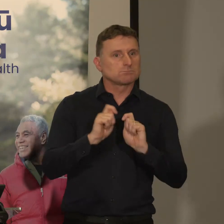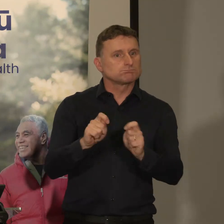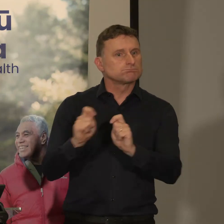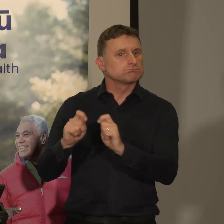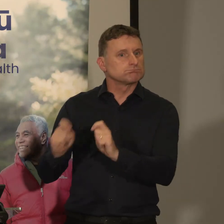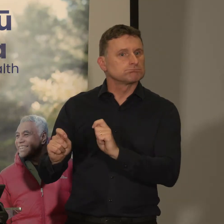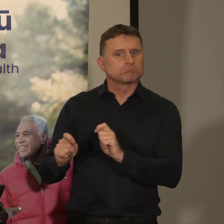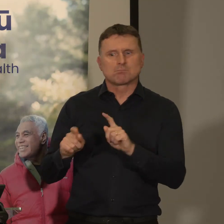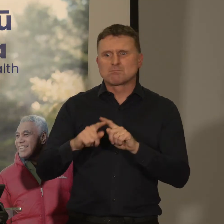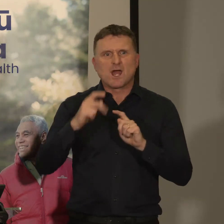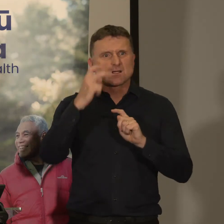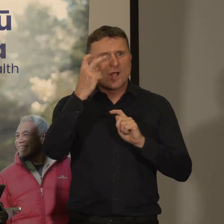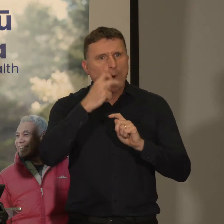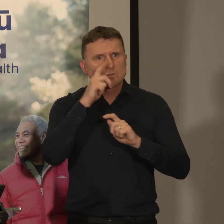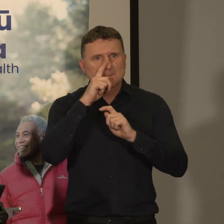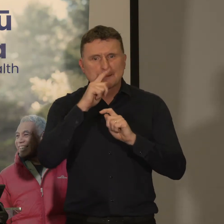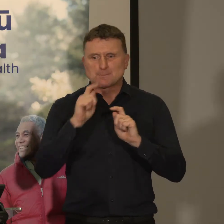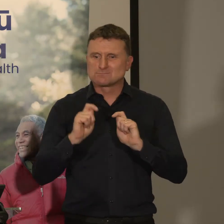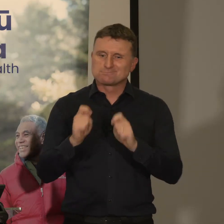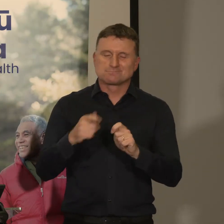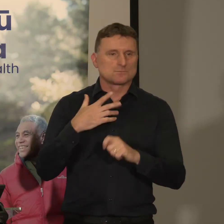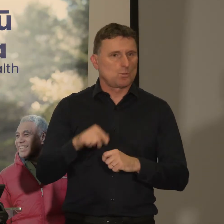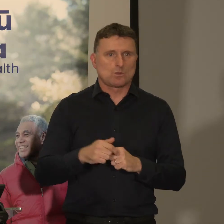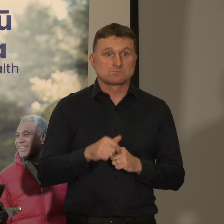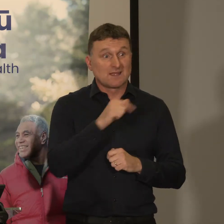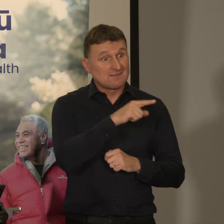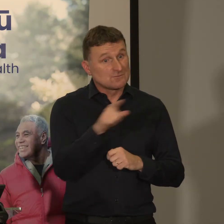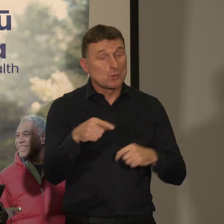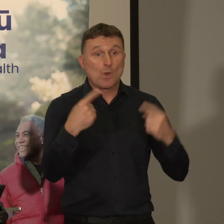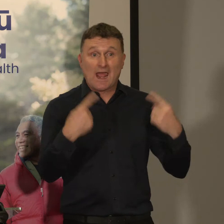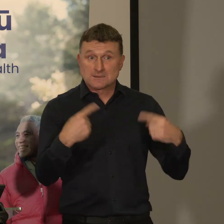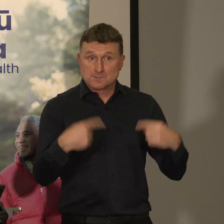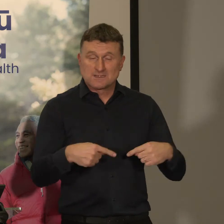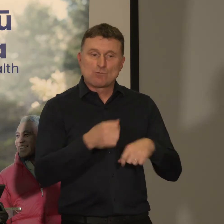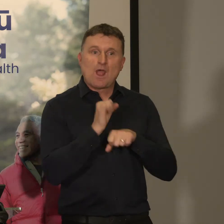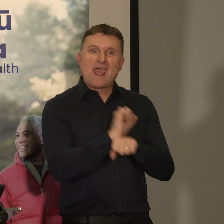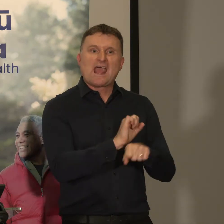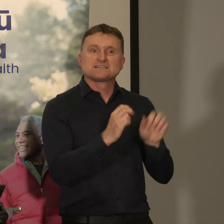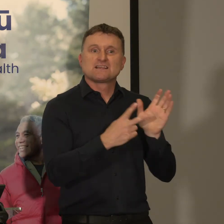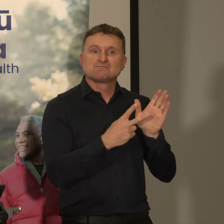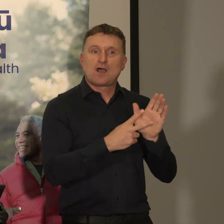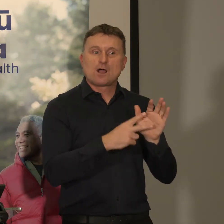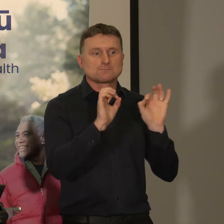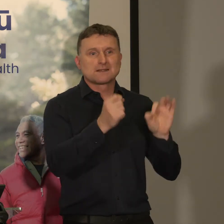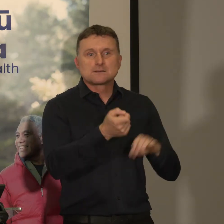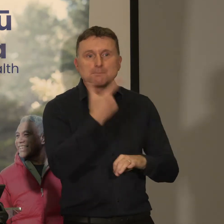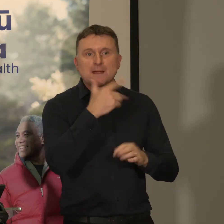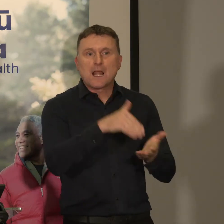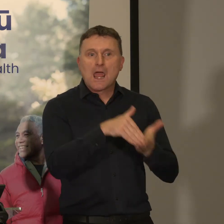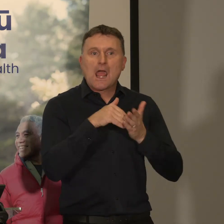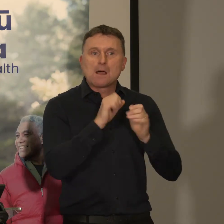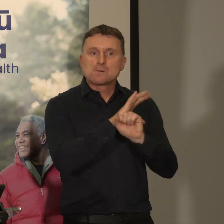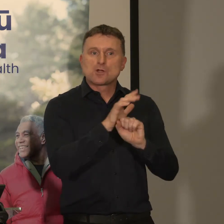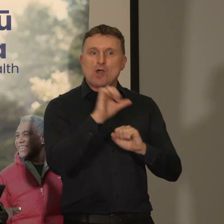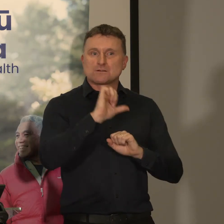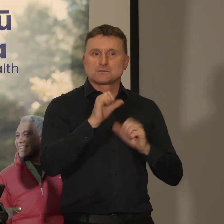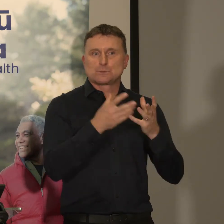elderly relatives. If you're